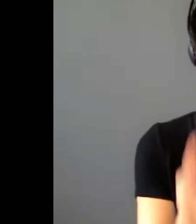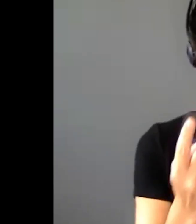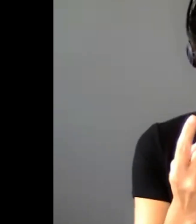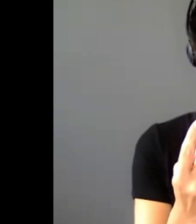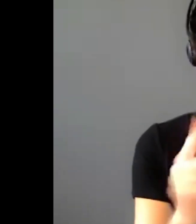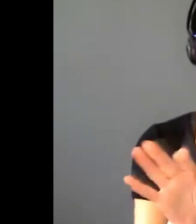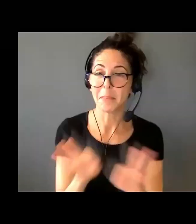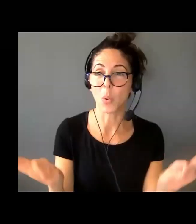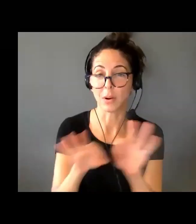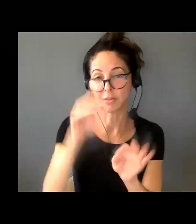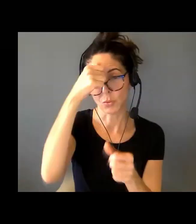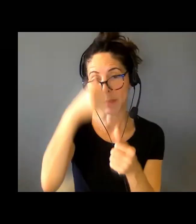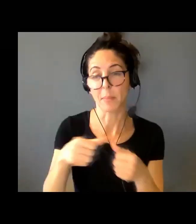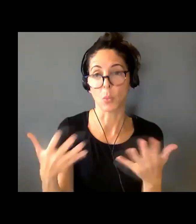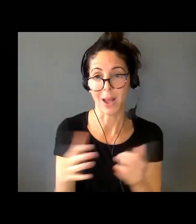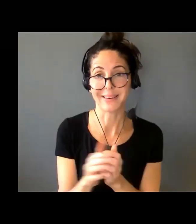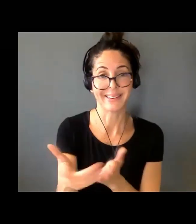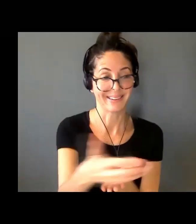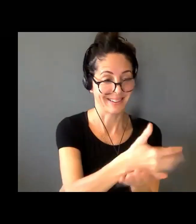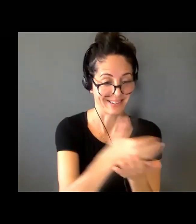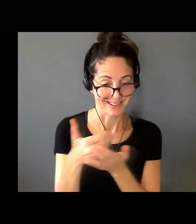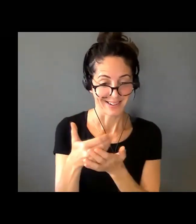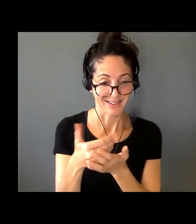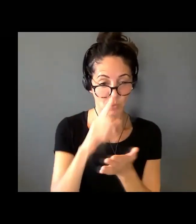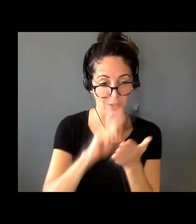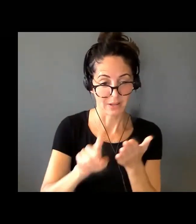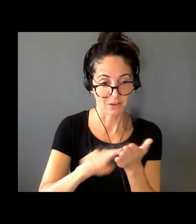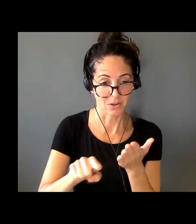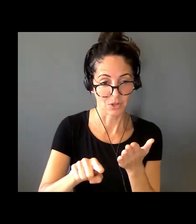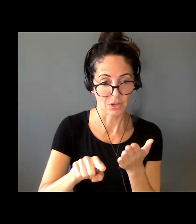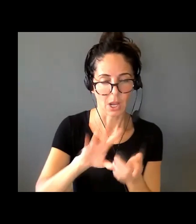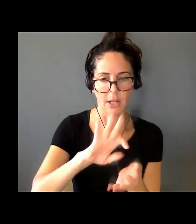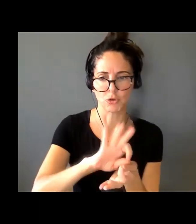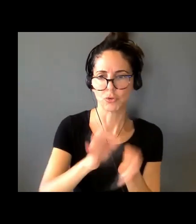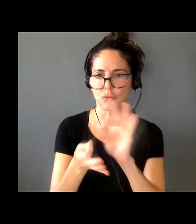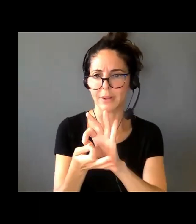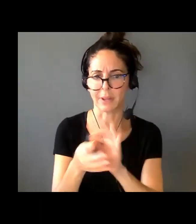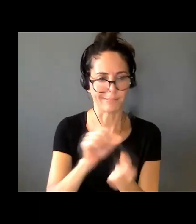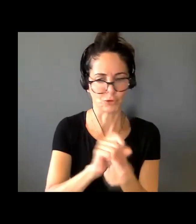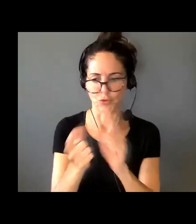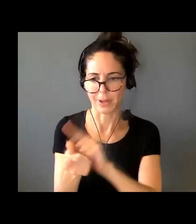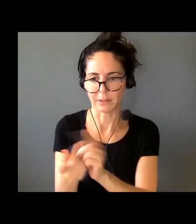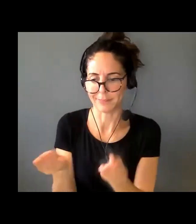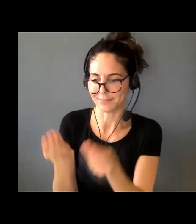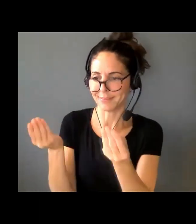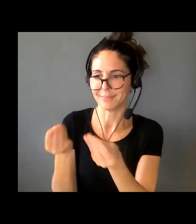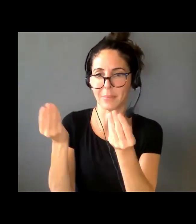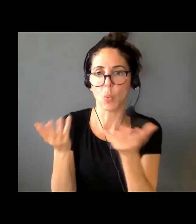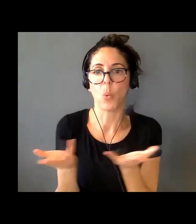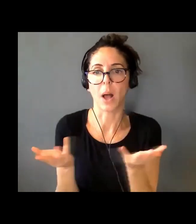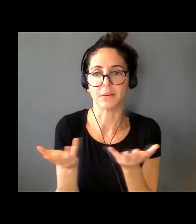how to translate, okay, the research itself into something. Into a way that can be shared